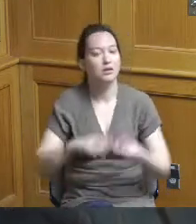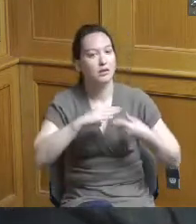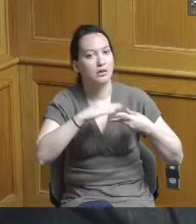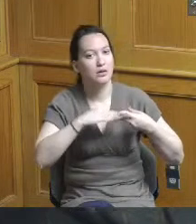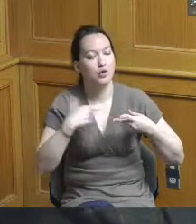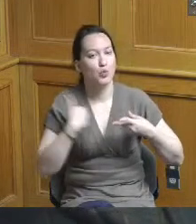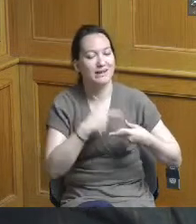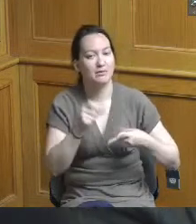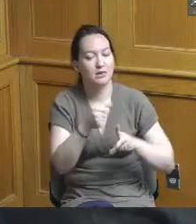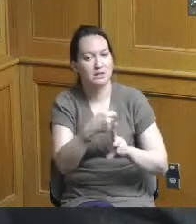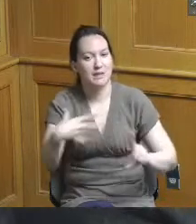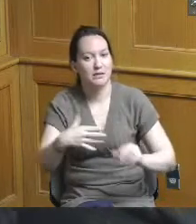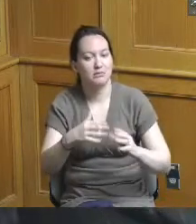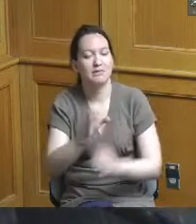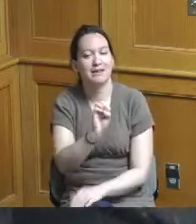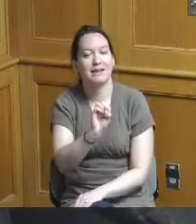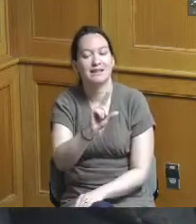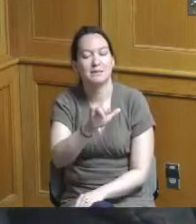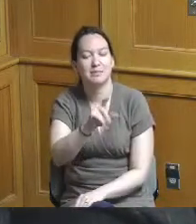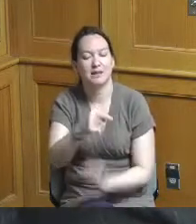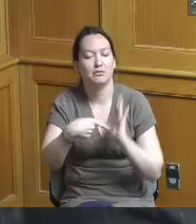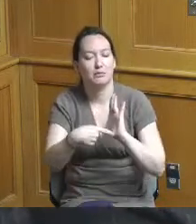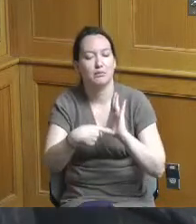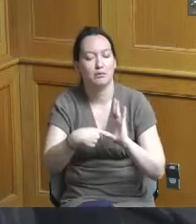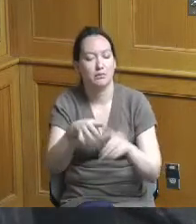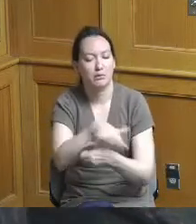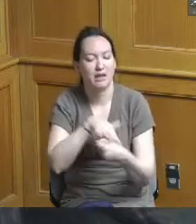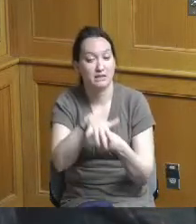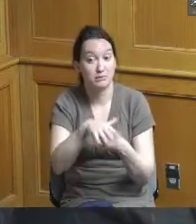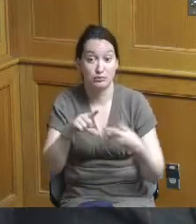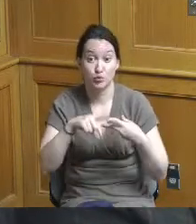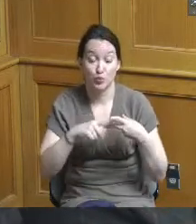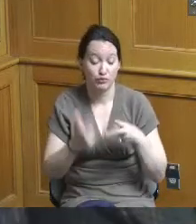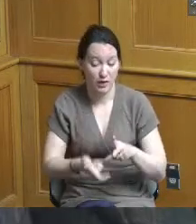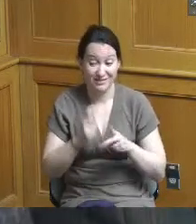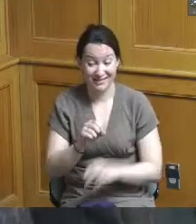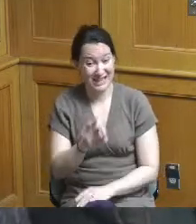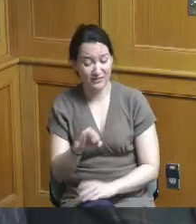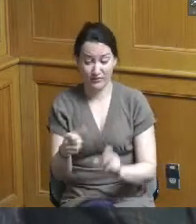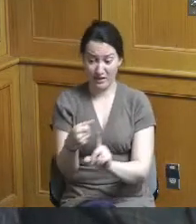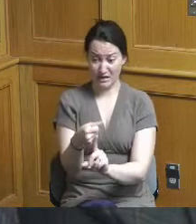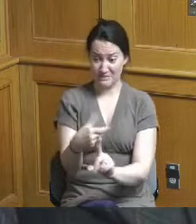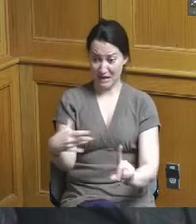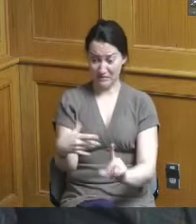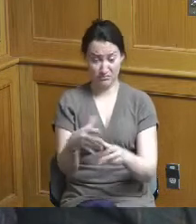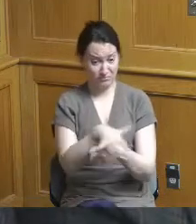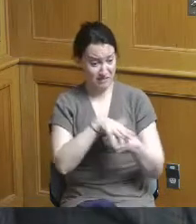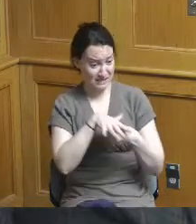expanded exhibit space those were the two things so if you're going to expand the exhibit space it